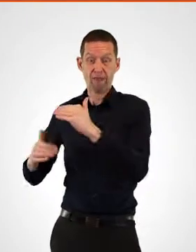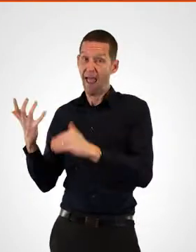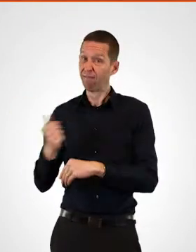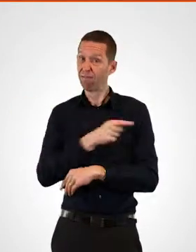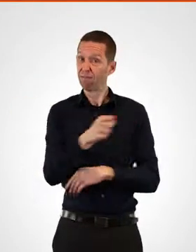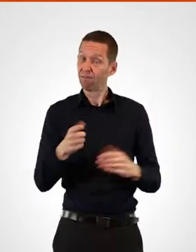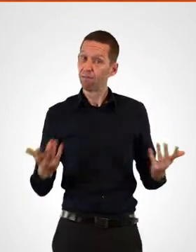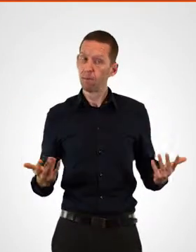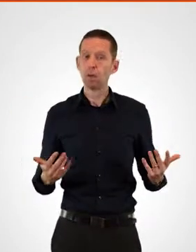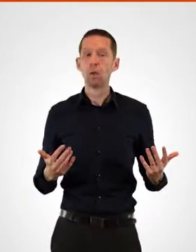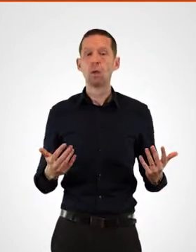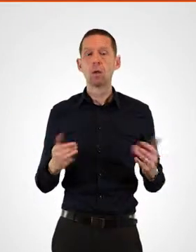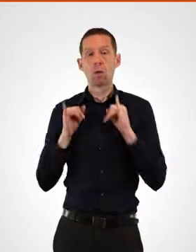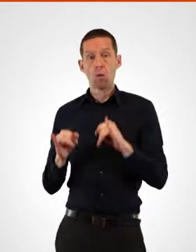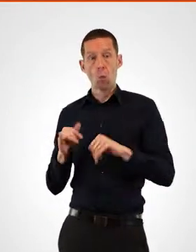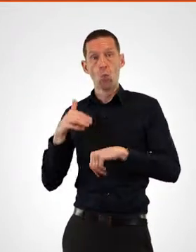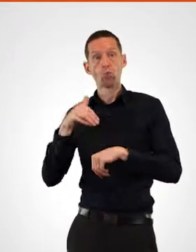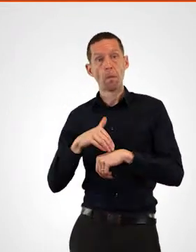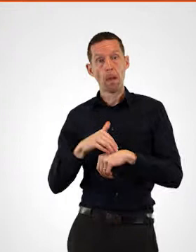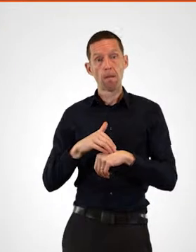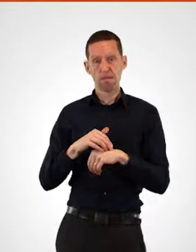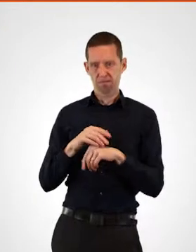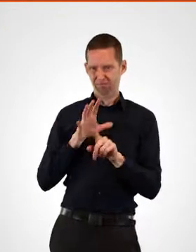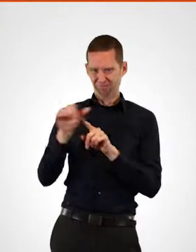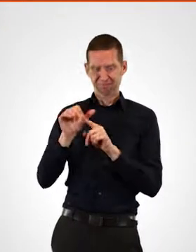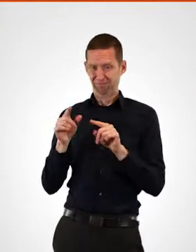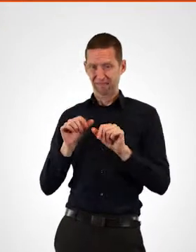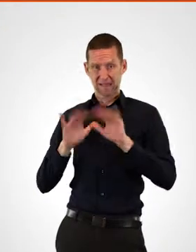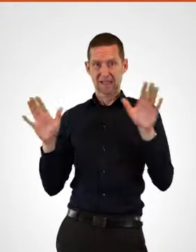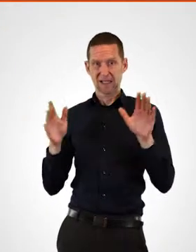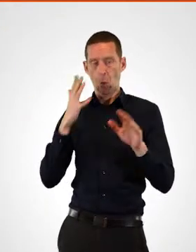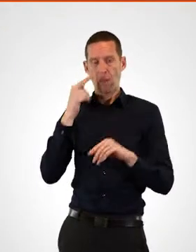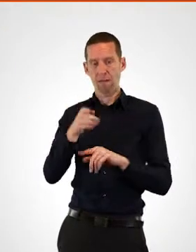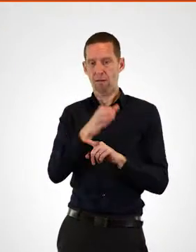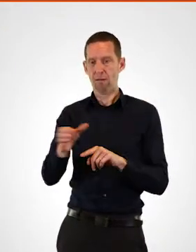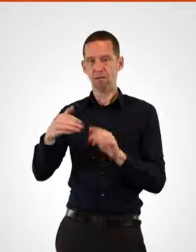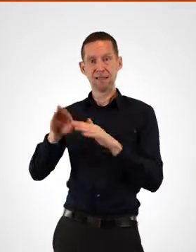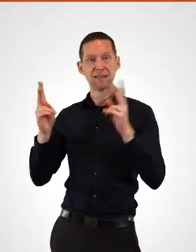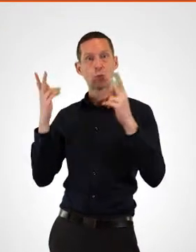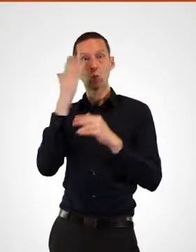and that the difficulties seem to be particularly notable as children go into secondary school.